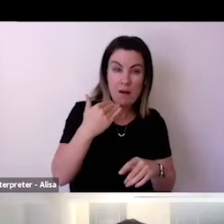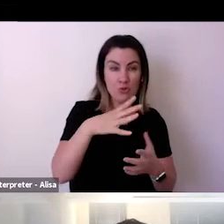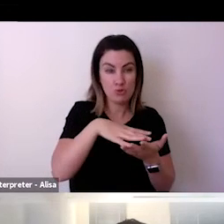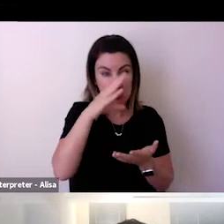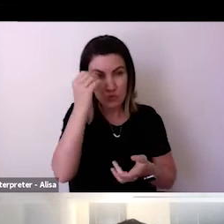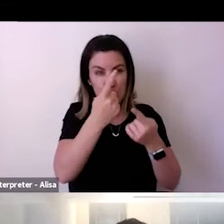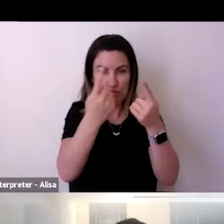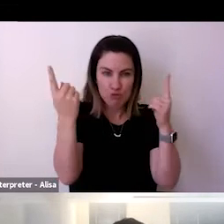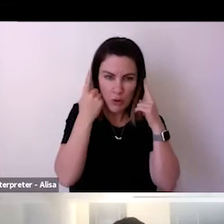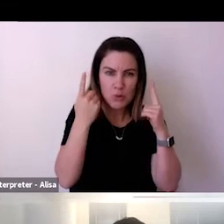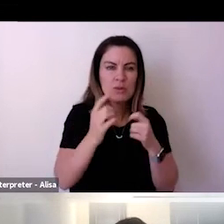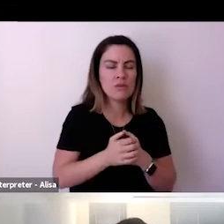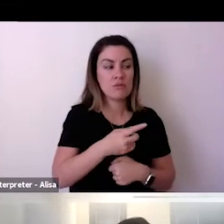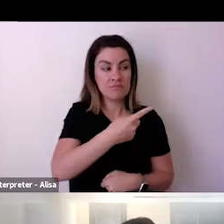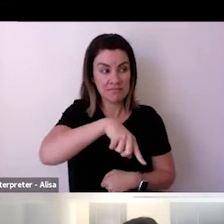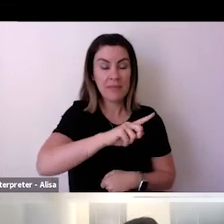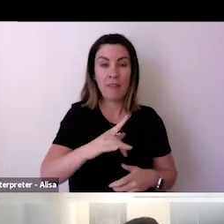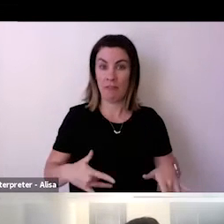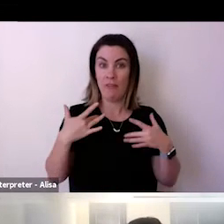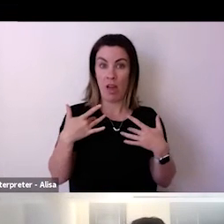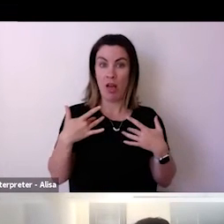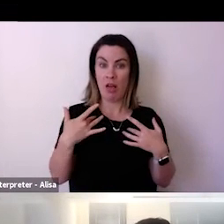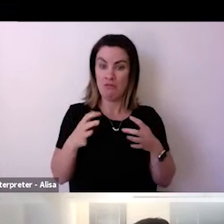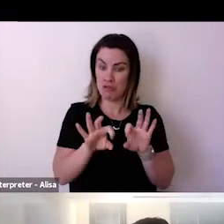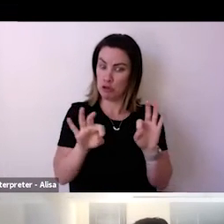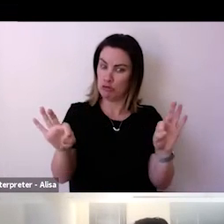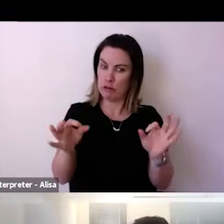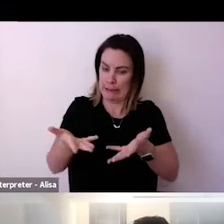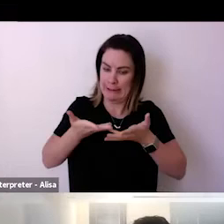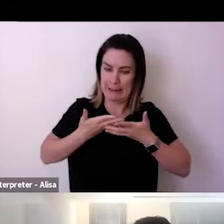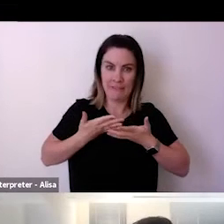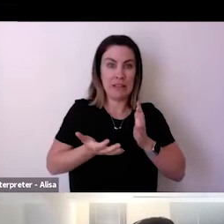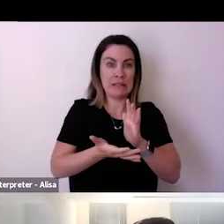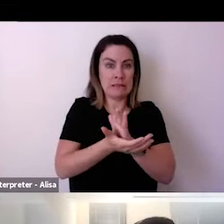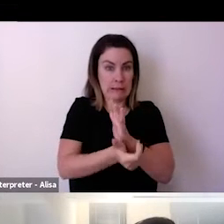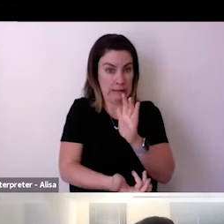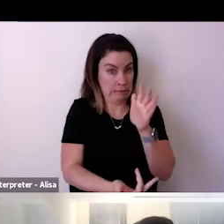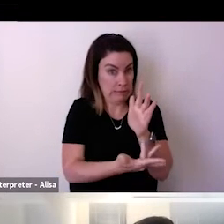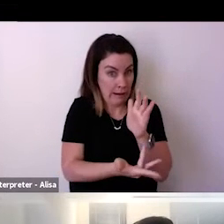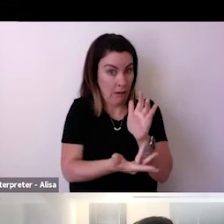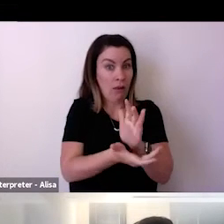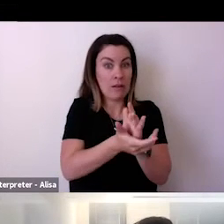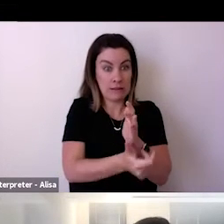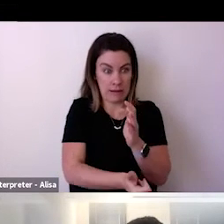that they felt our degrees prepared them with the disciplinary skills and the technical skills required to succeed.